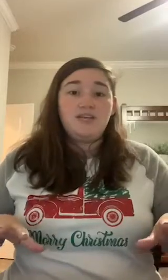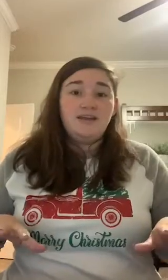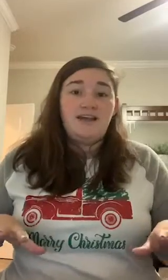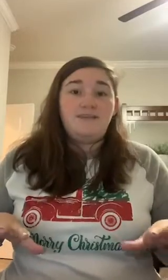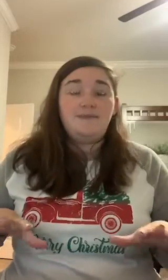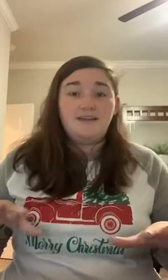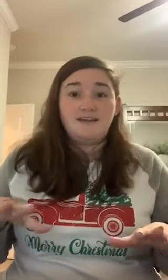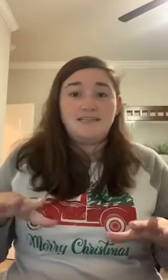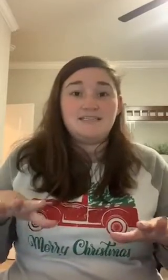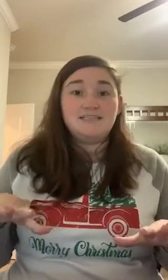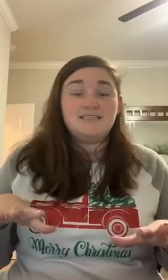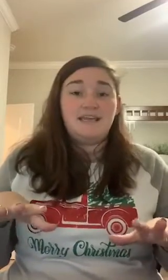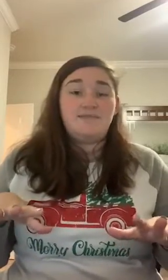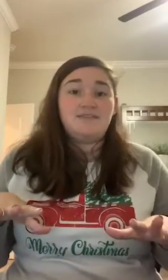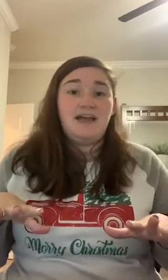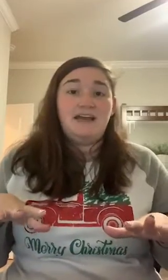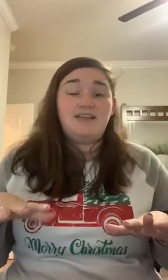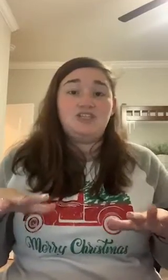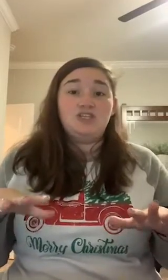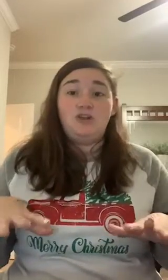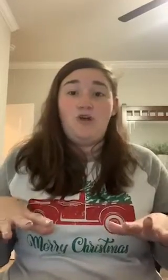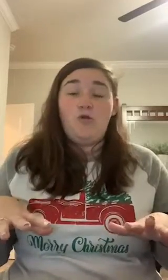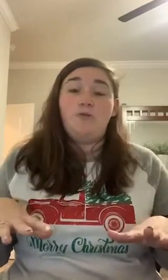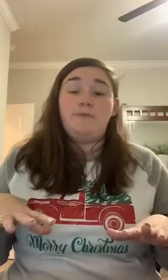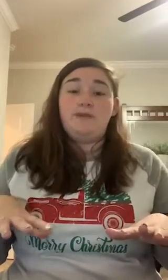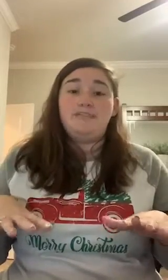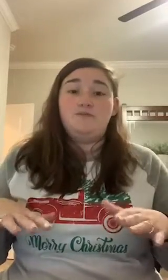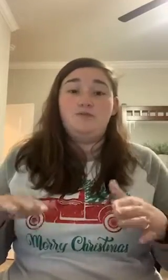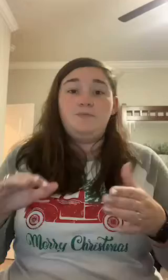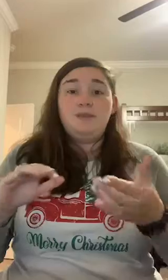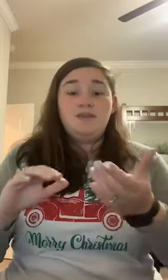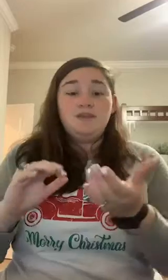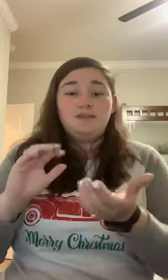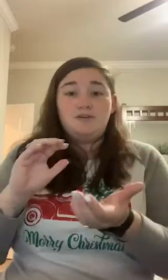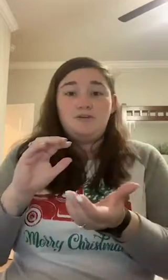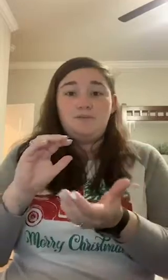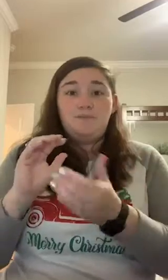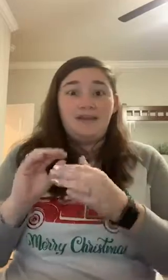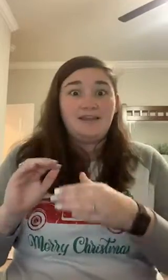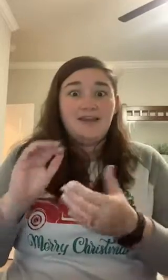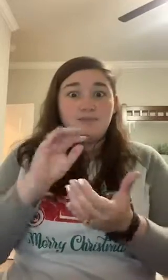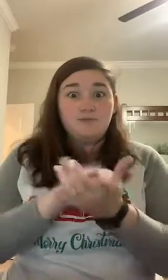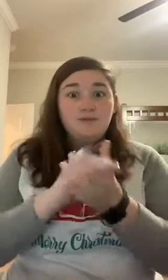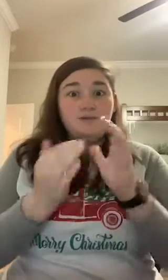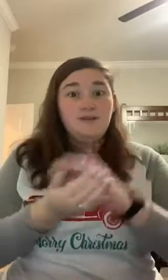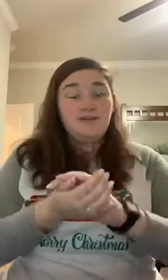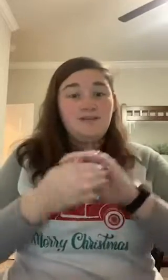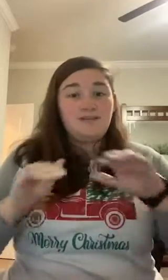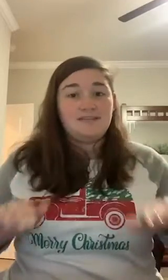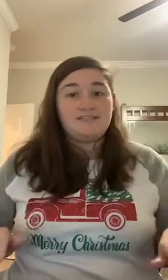like because it's the same sign as shalom or peaceful. so my class will be doing this sign